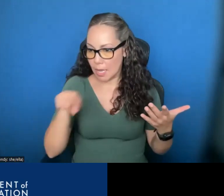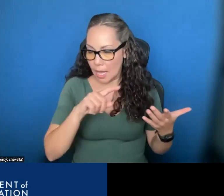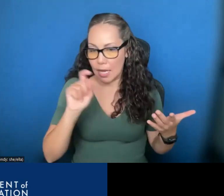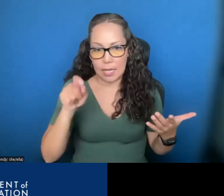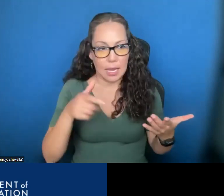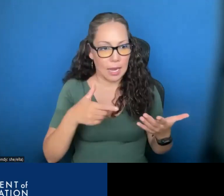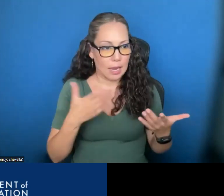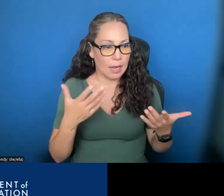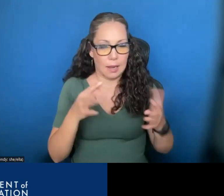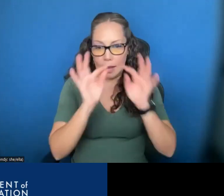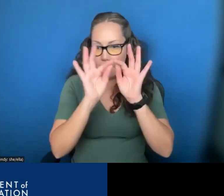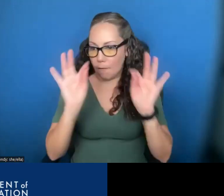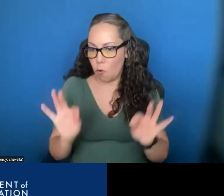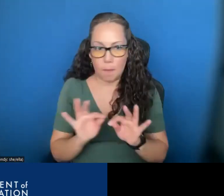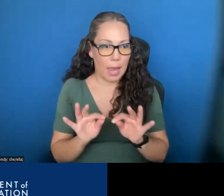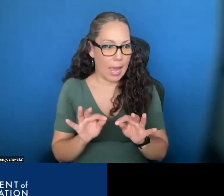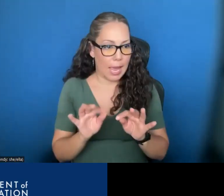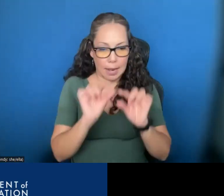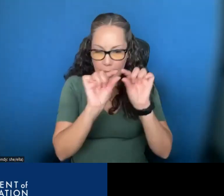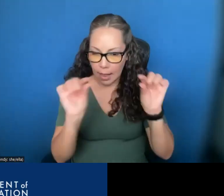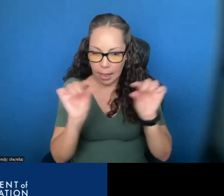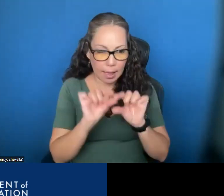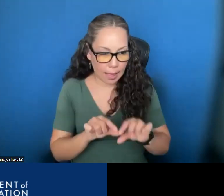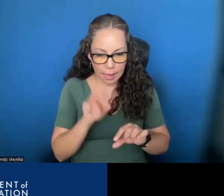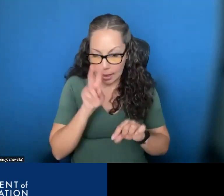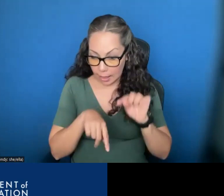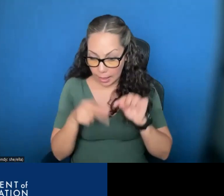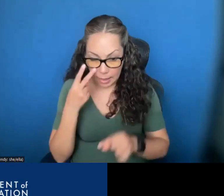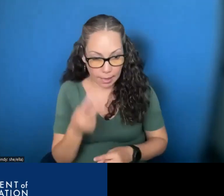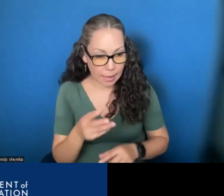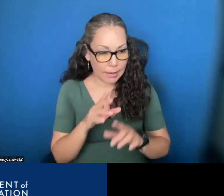formats um so we're really excited about that um there is a webinar coming up through Health and